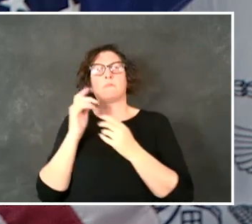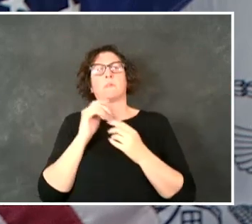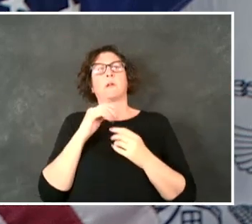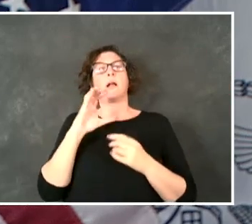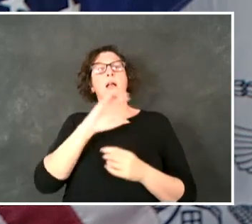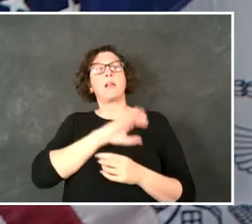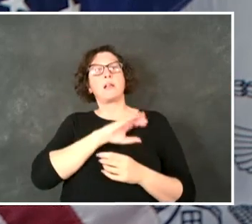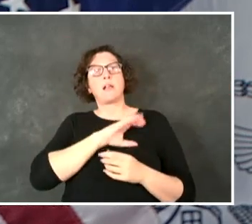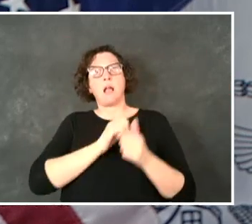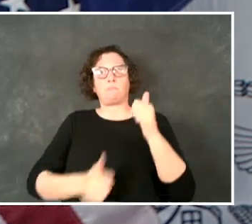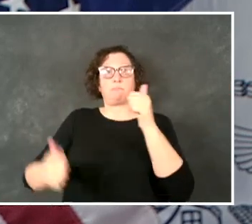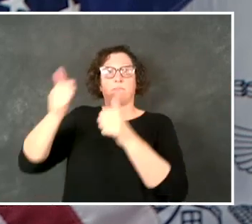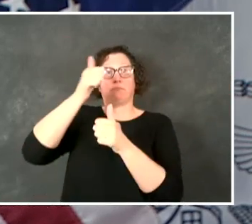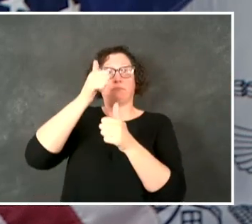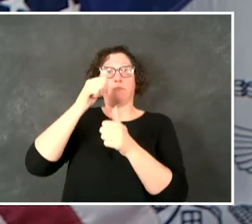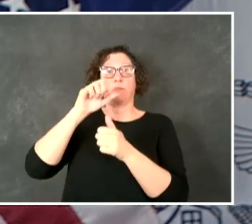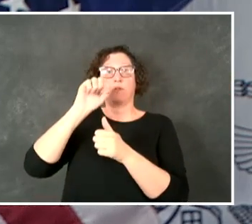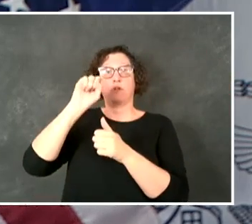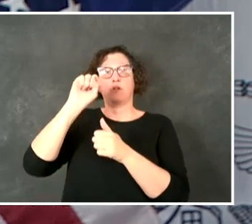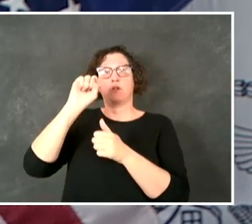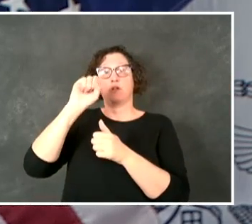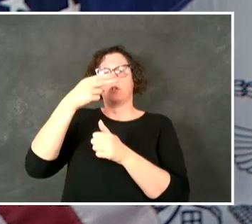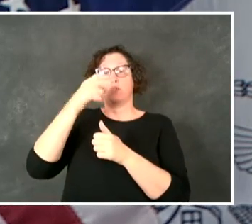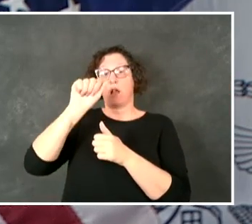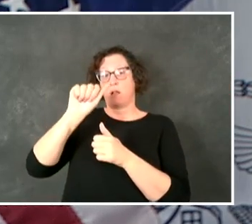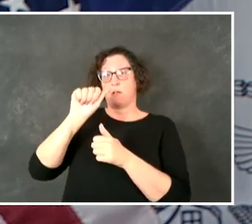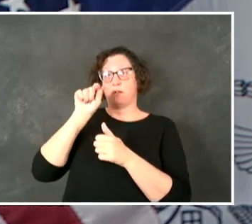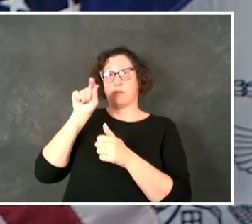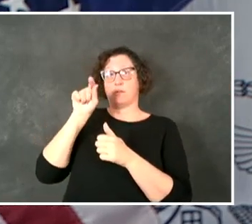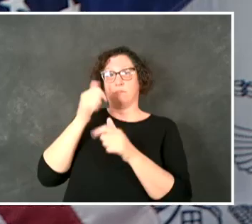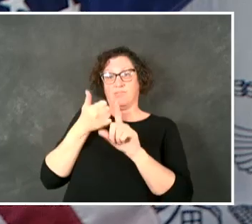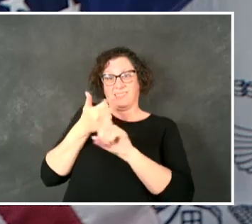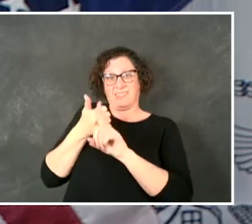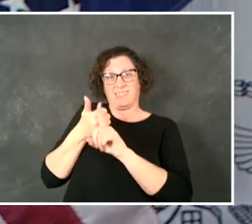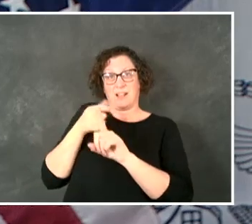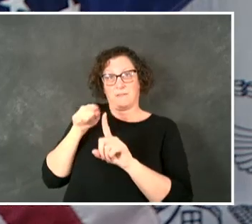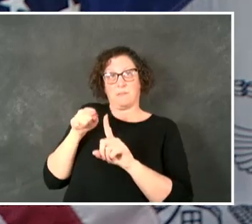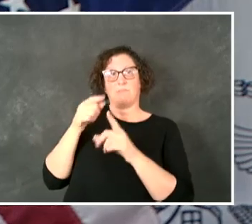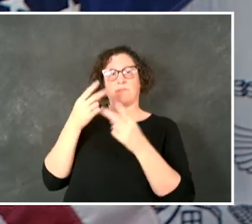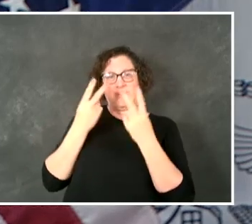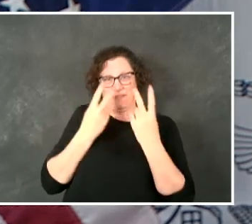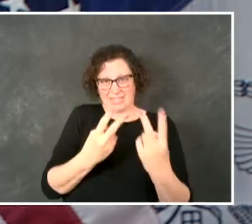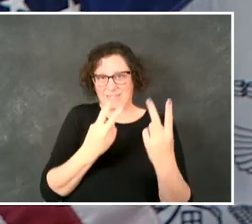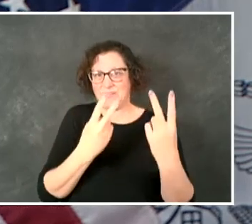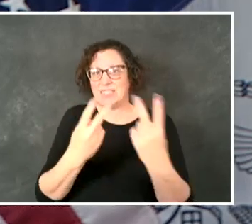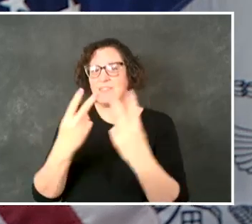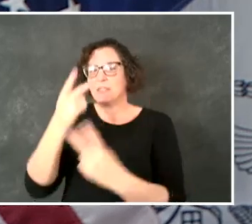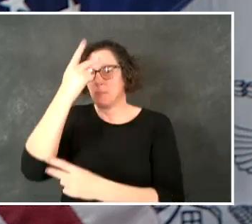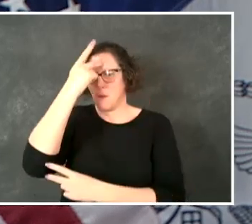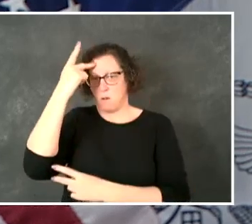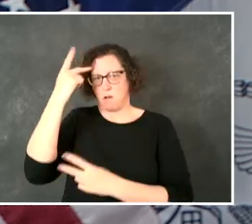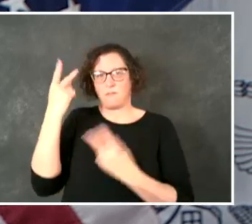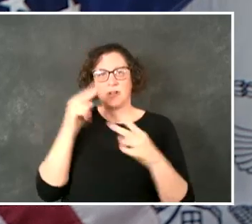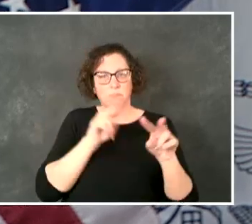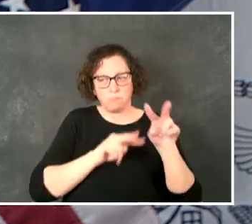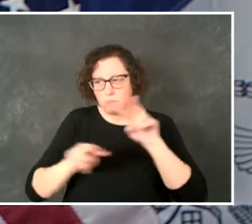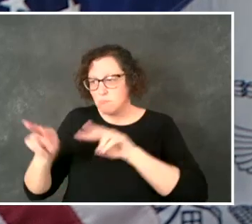HAS BEEN FOCUSED ONTH IS ISSUE OF GOING OUT AND